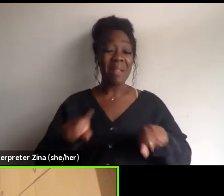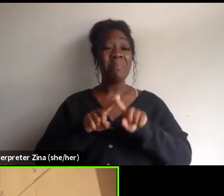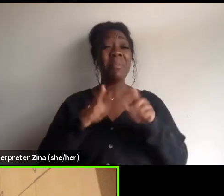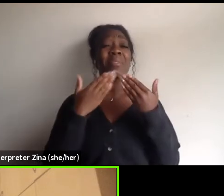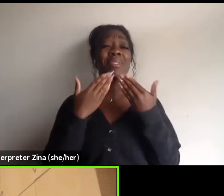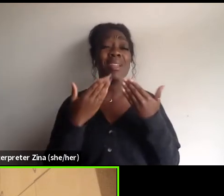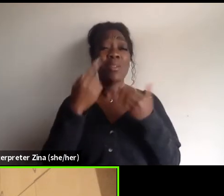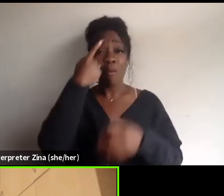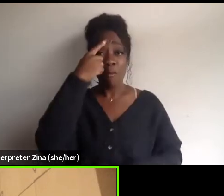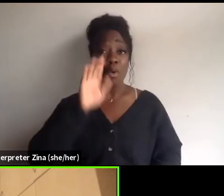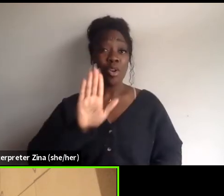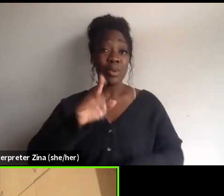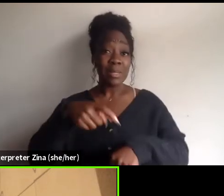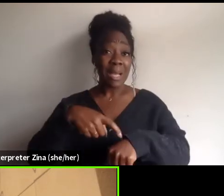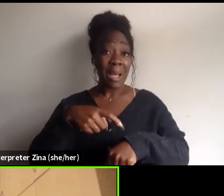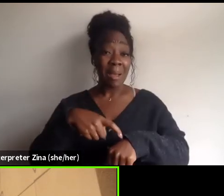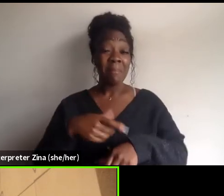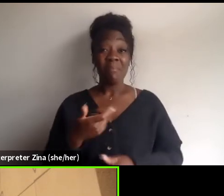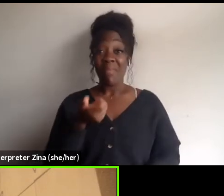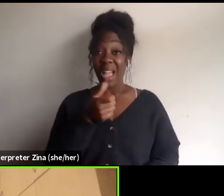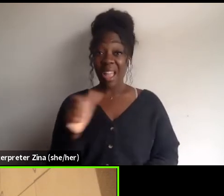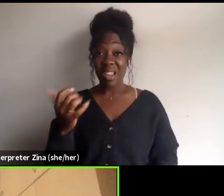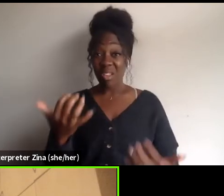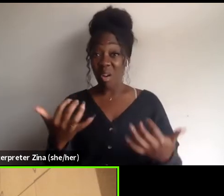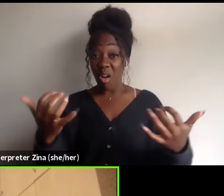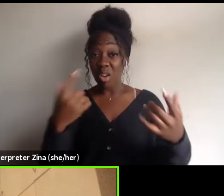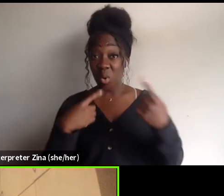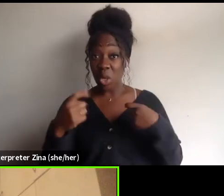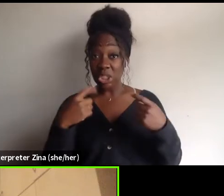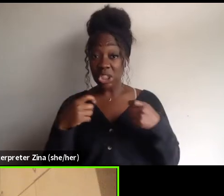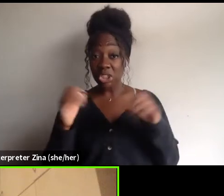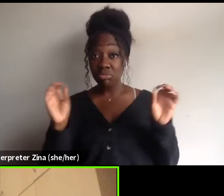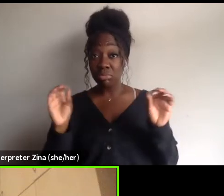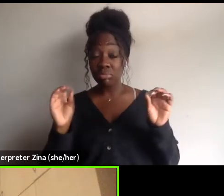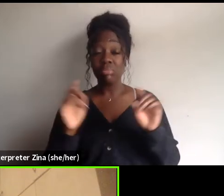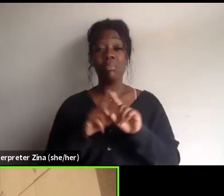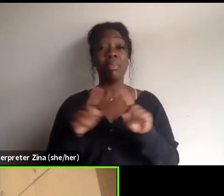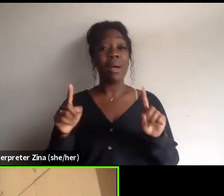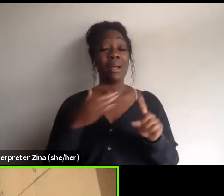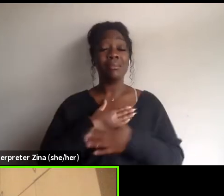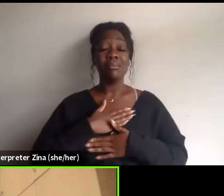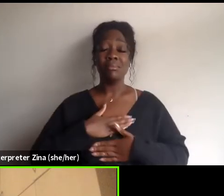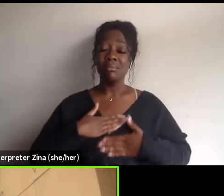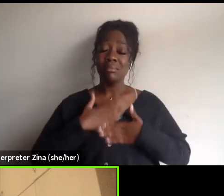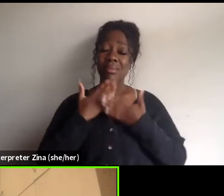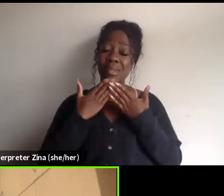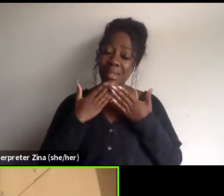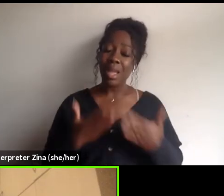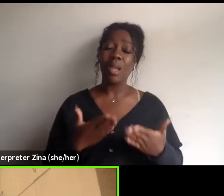I don't know that we have any questions from our audience members at this moment, but really, really appreciate you sharing your insights